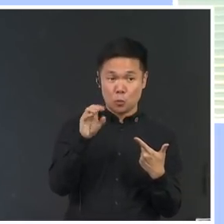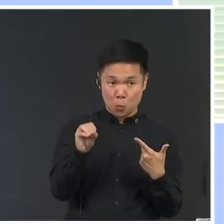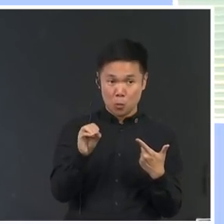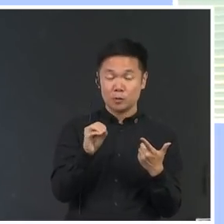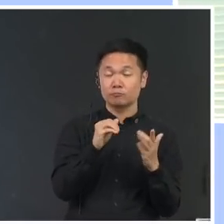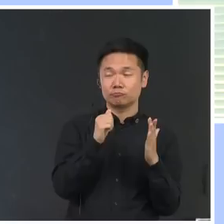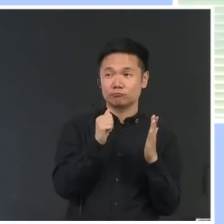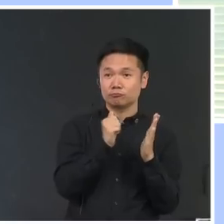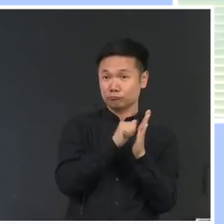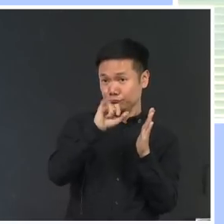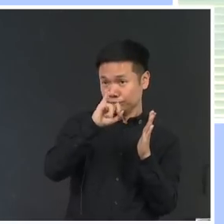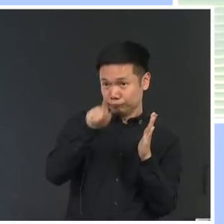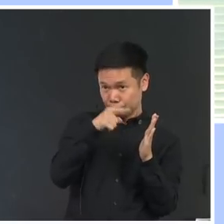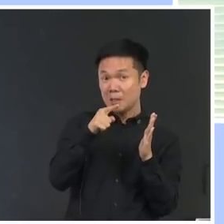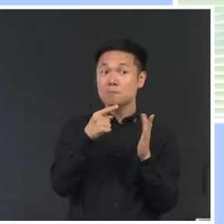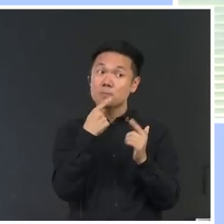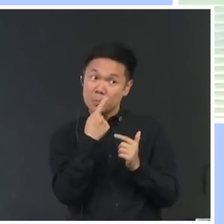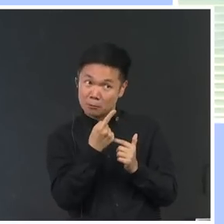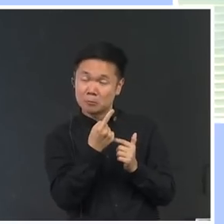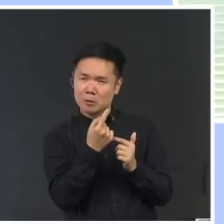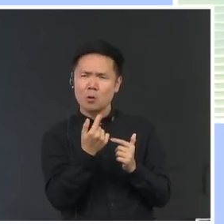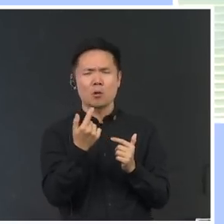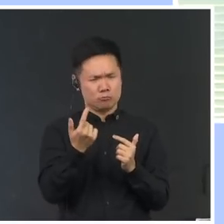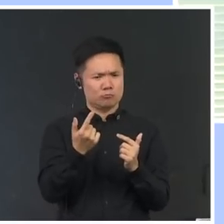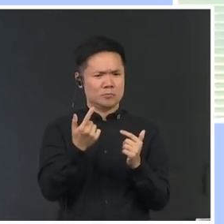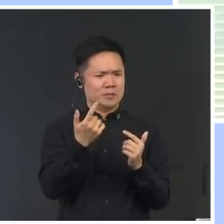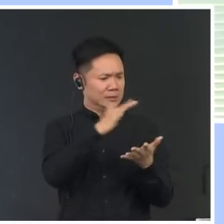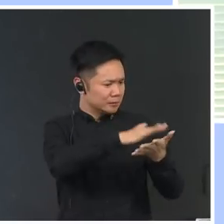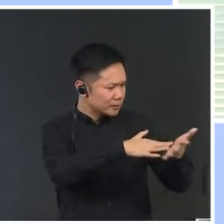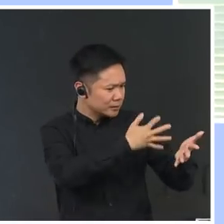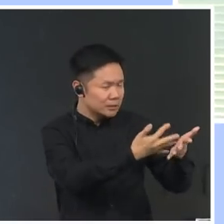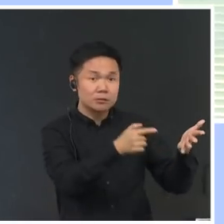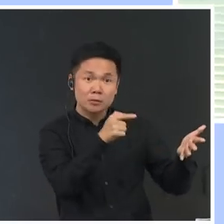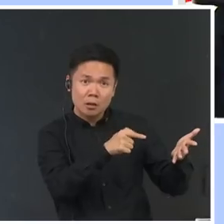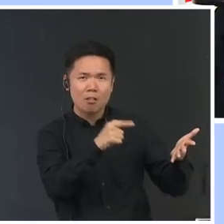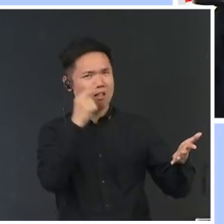To the national legislature, we would like to ask those questions. As Mr.